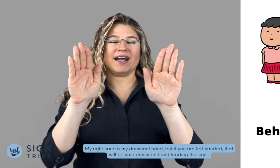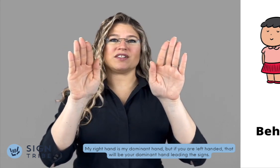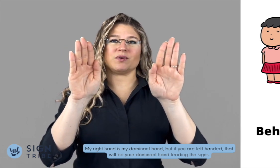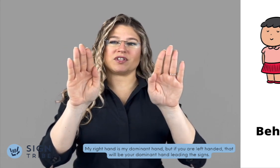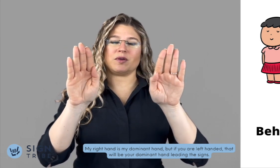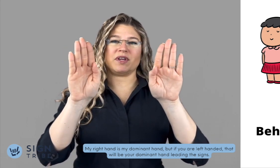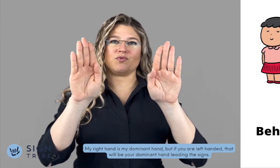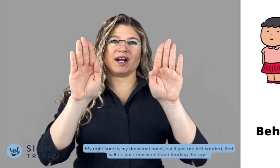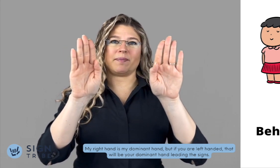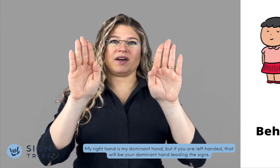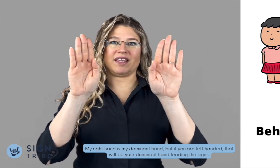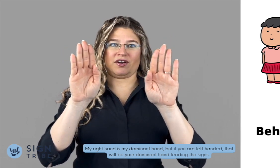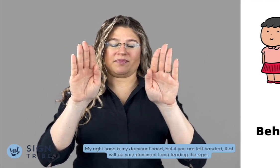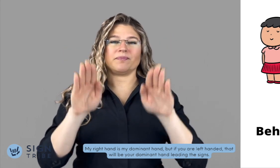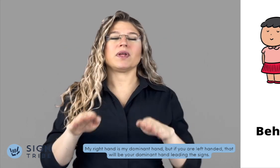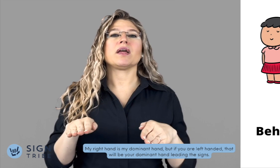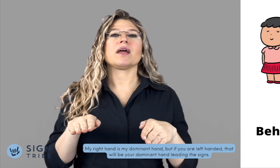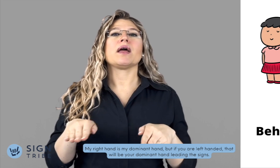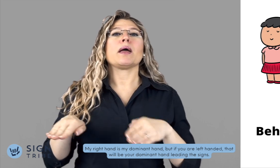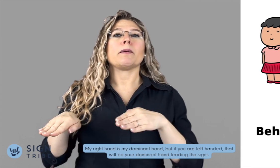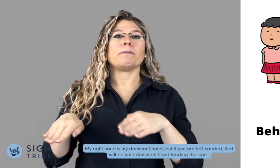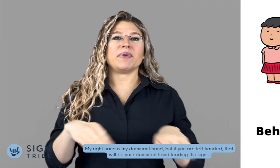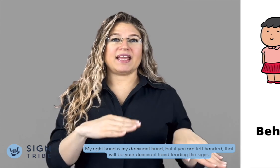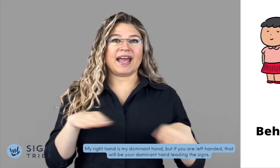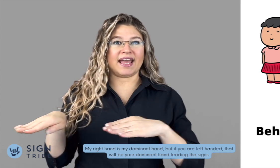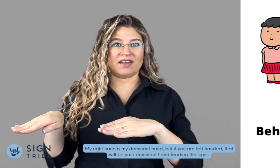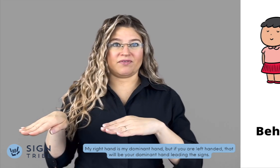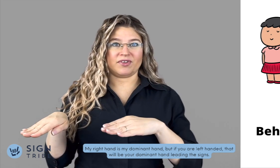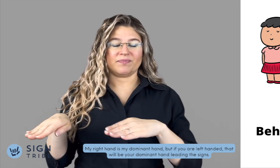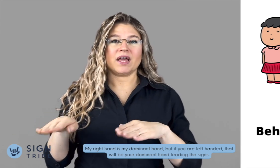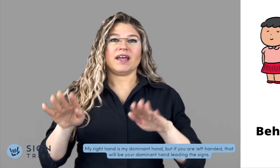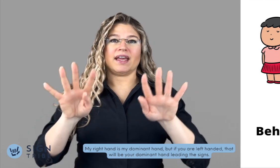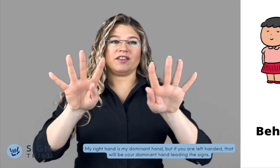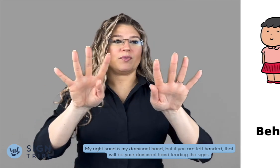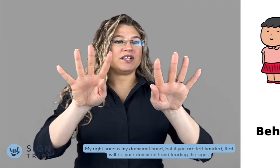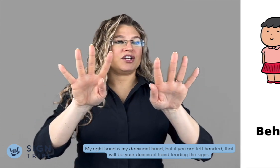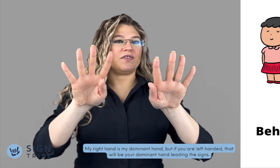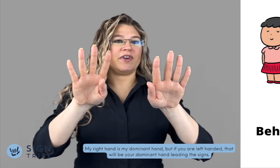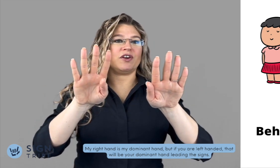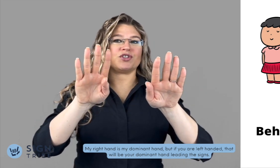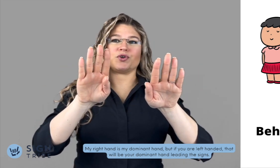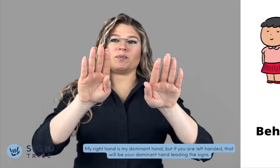So it's going to be right about here. Behave. And the rest of your fingers are going to be